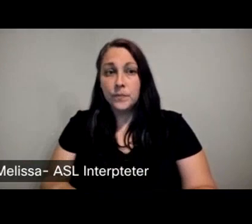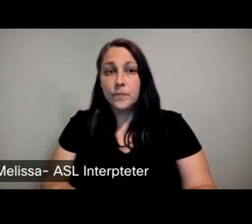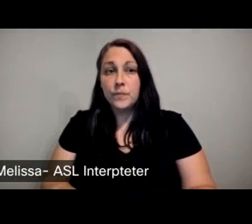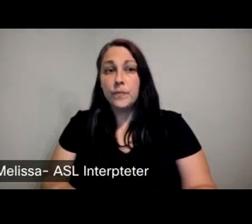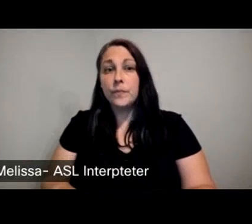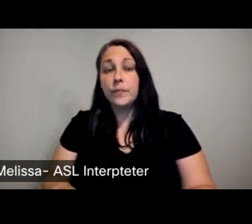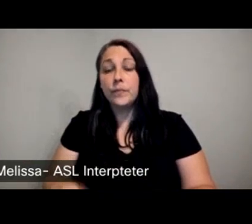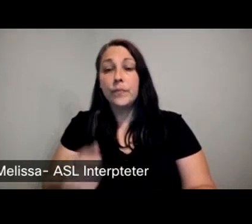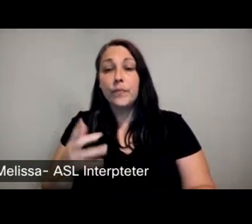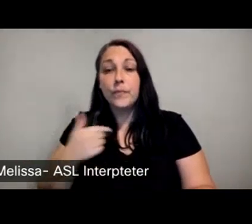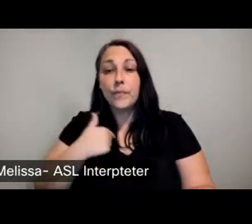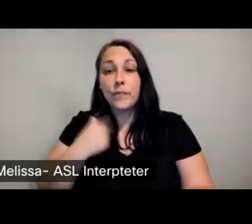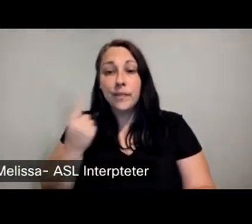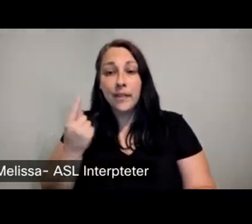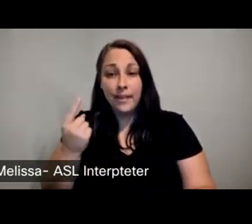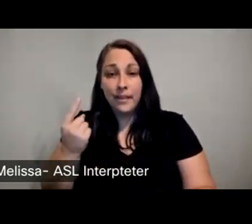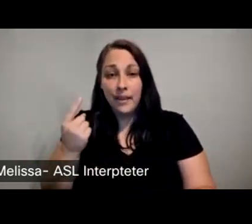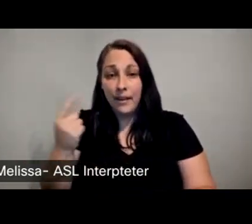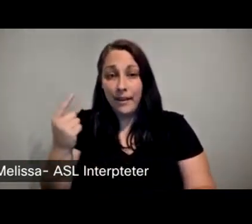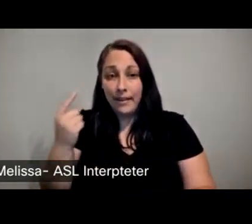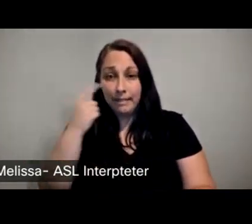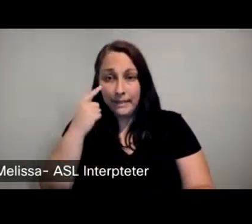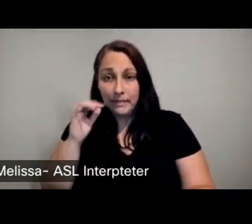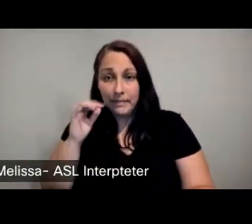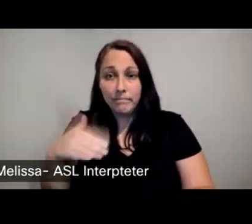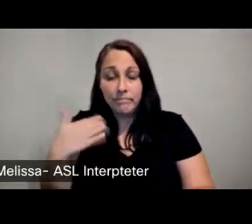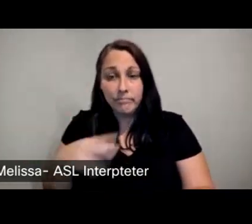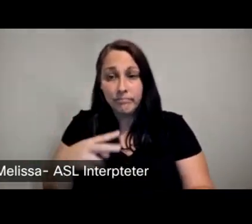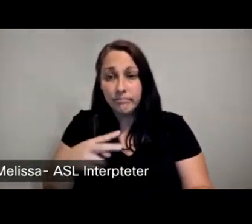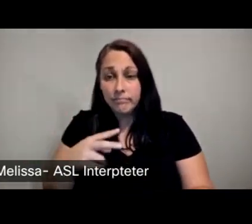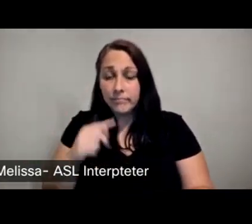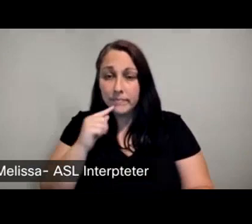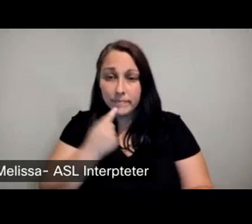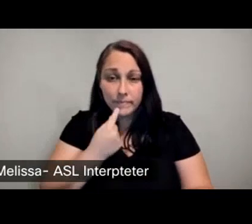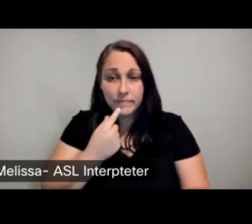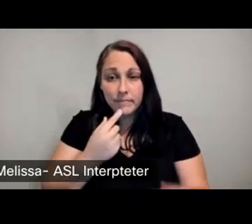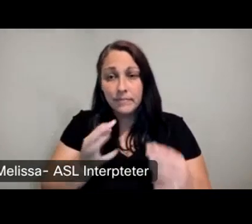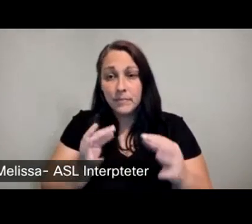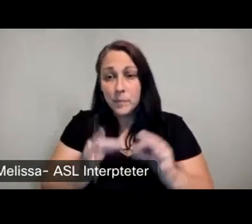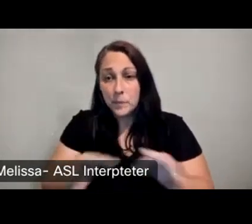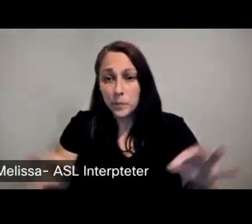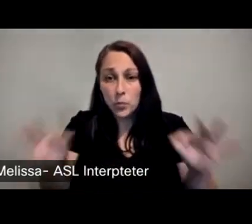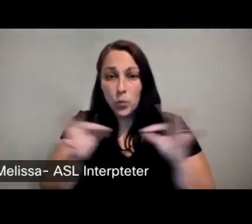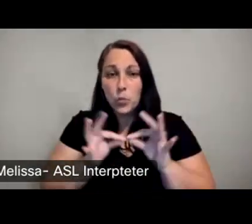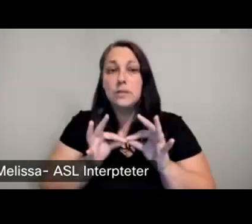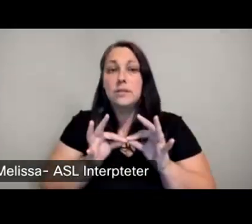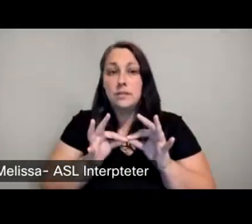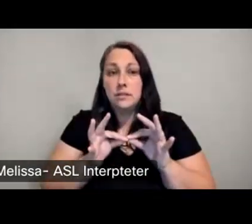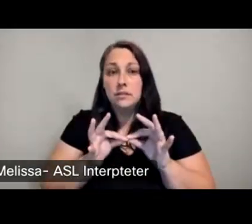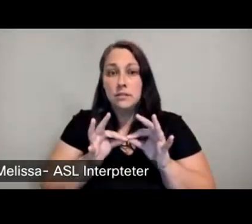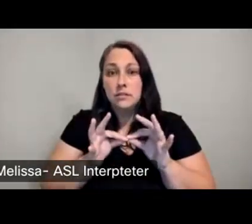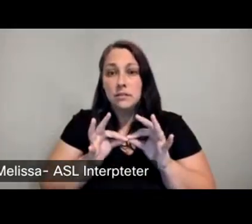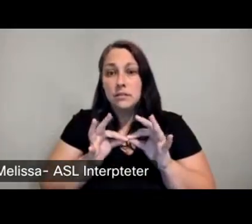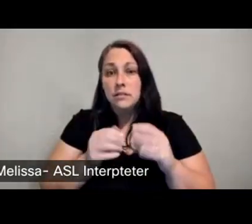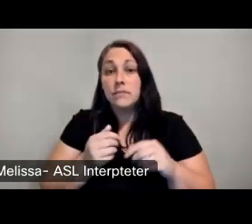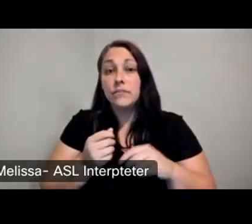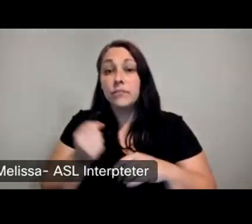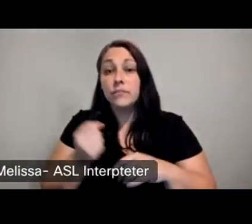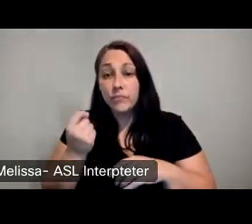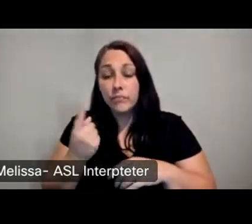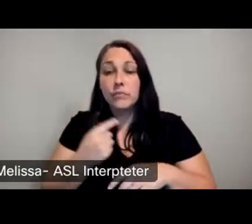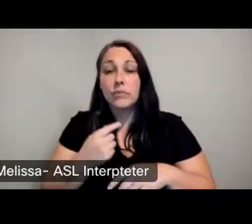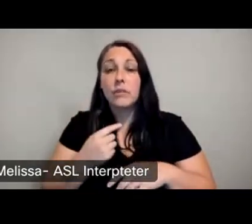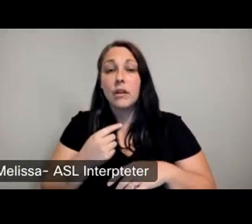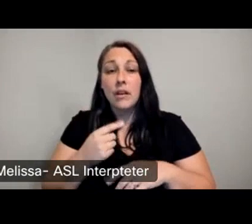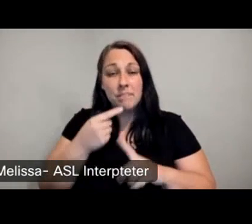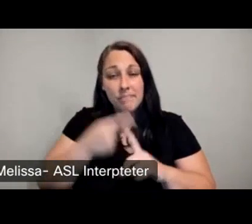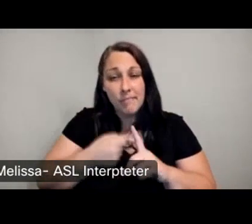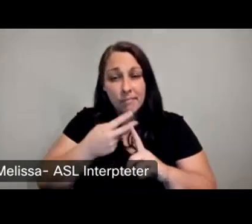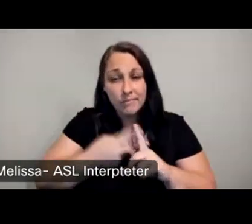I think that it's critically important to develop um as the months go by presentations